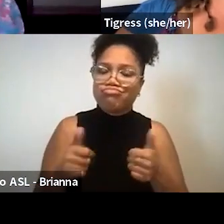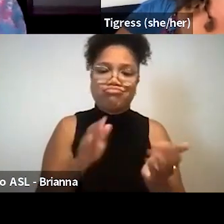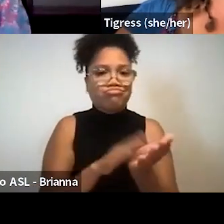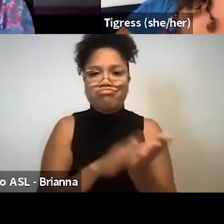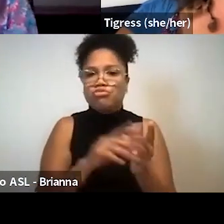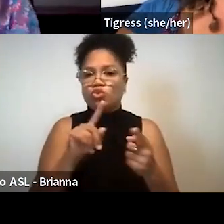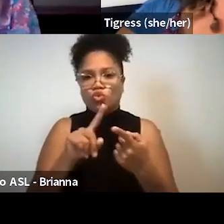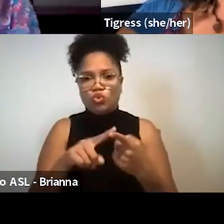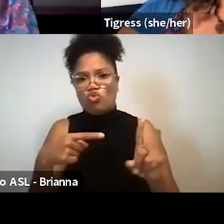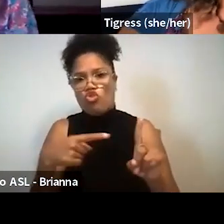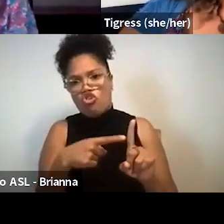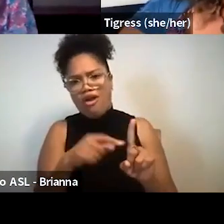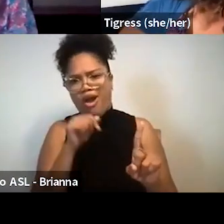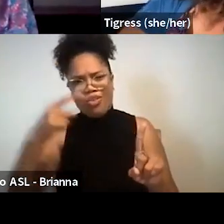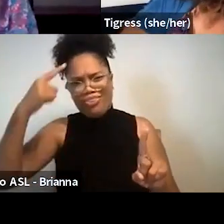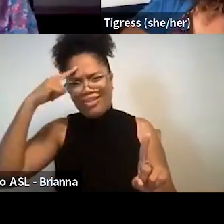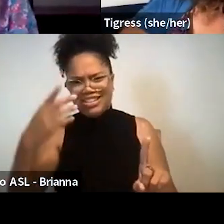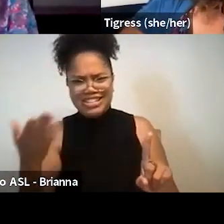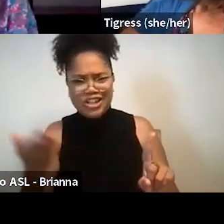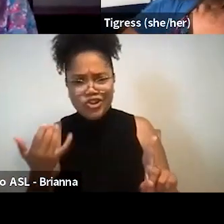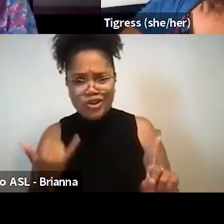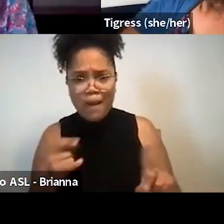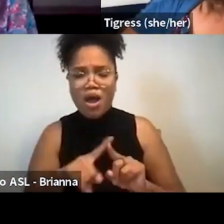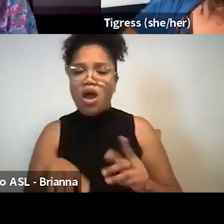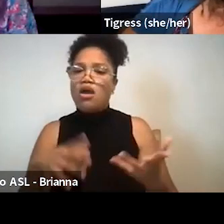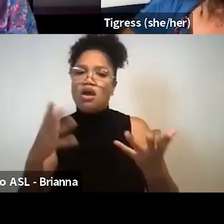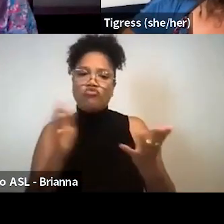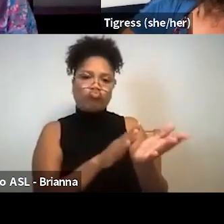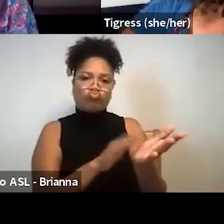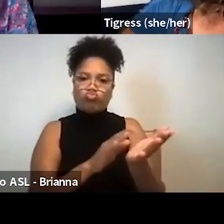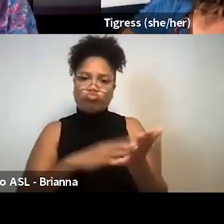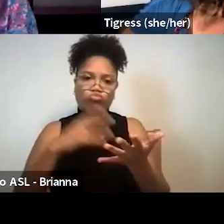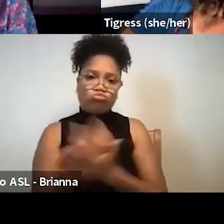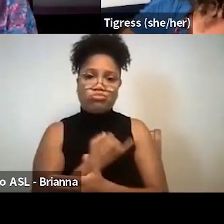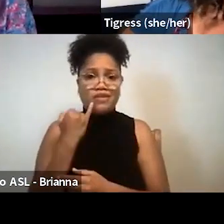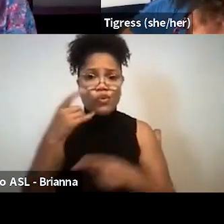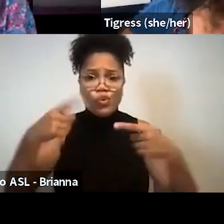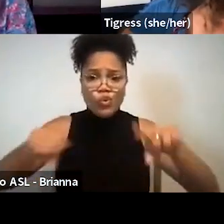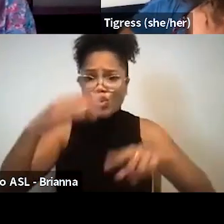I don't think Reagan is here with us in the chat today, but shout out to Reagan. And if you're unfamiliar with her work, please do